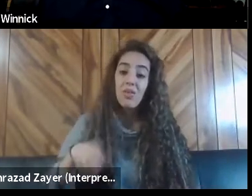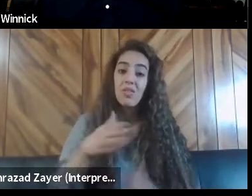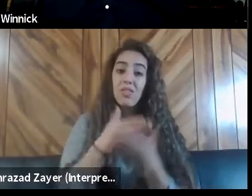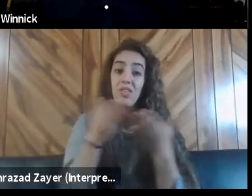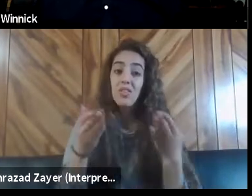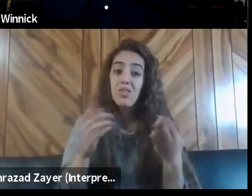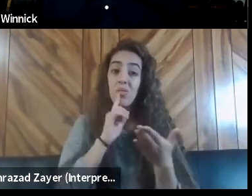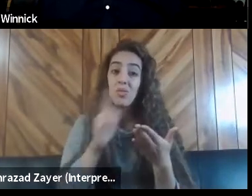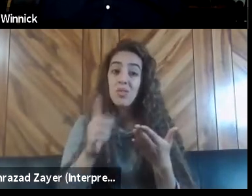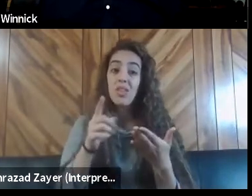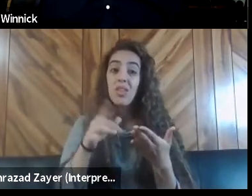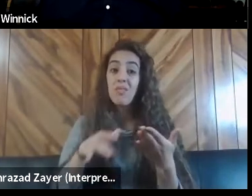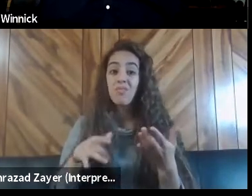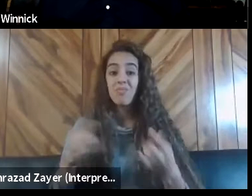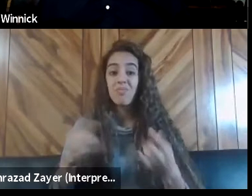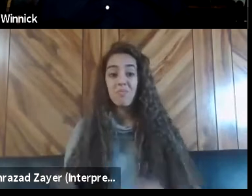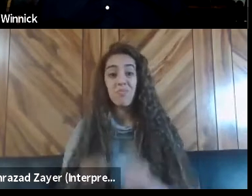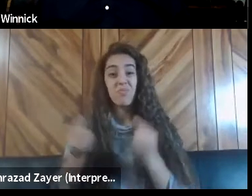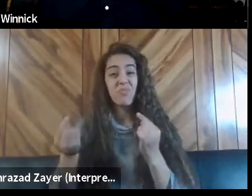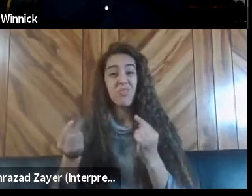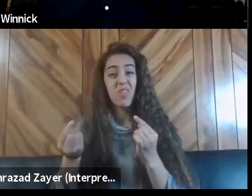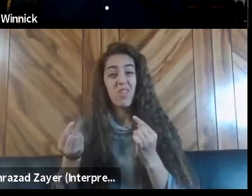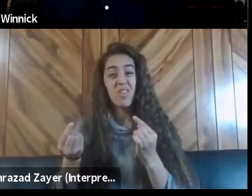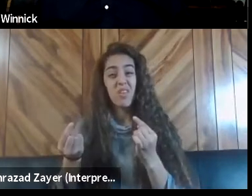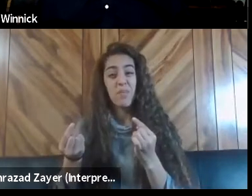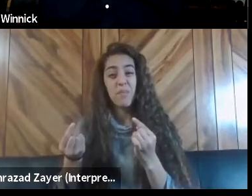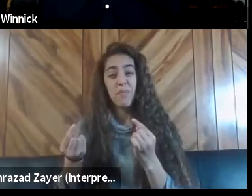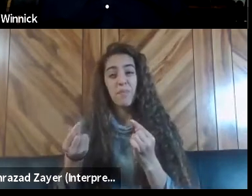painful, they will painful to him, and therefore they will